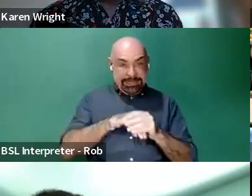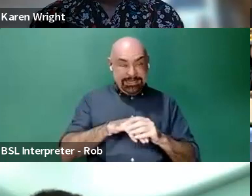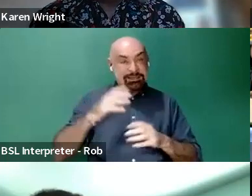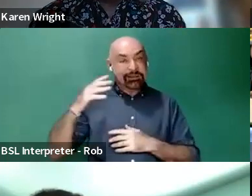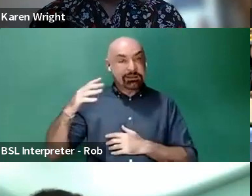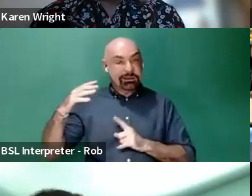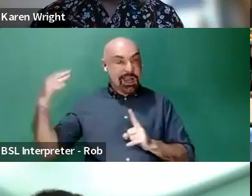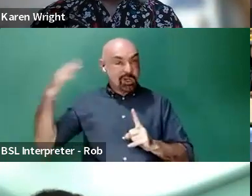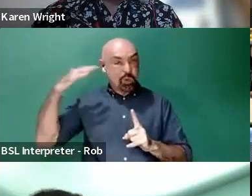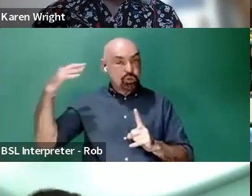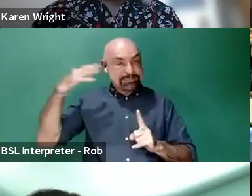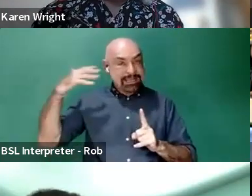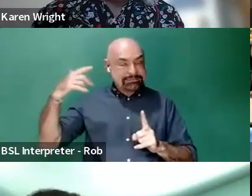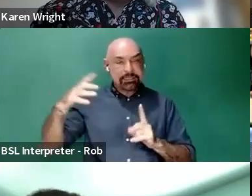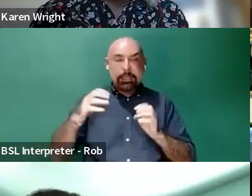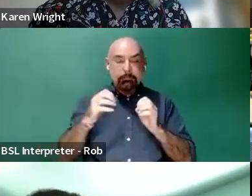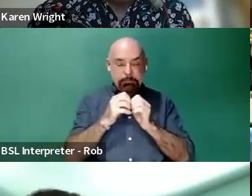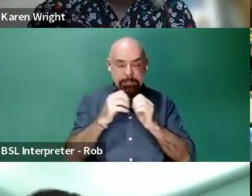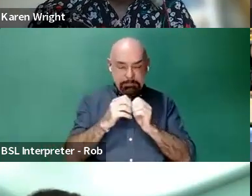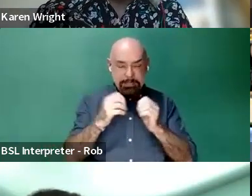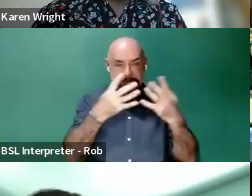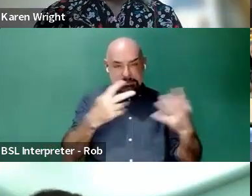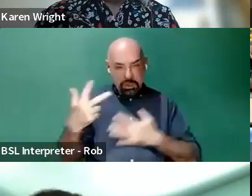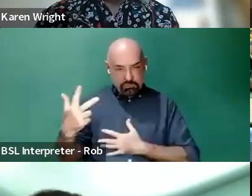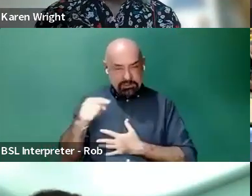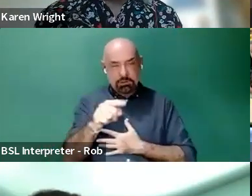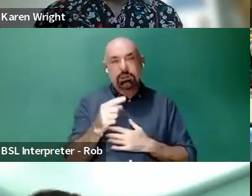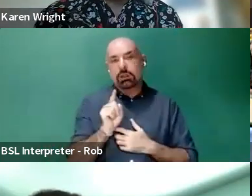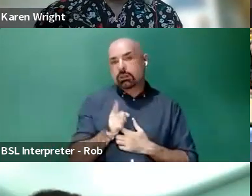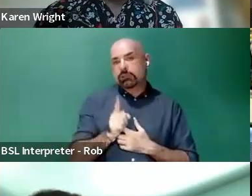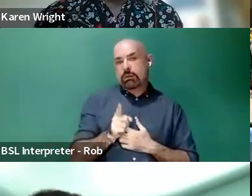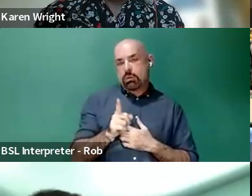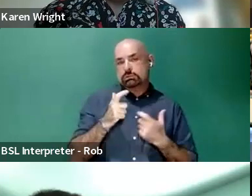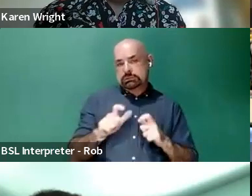so BB93, I believe, is currently being reviewed.